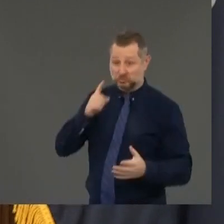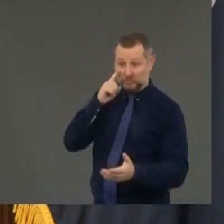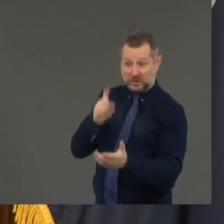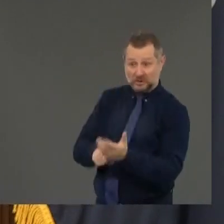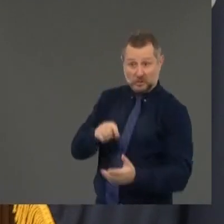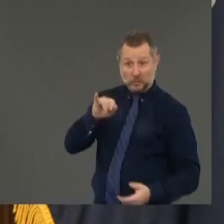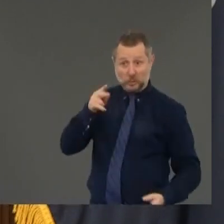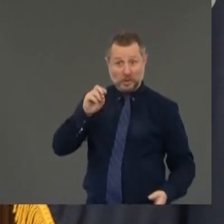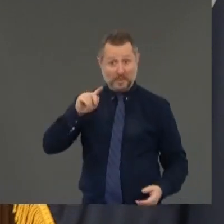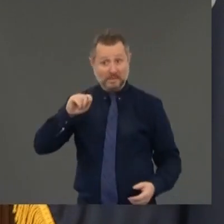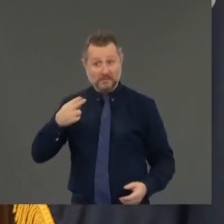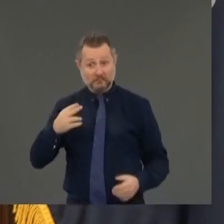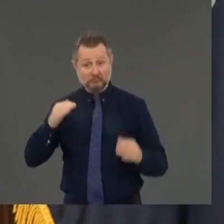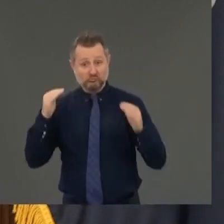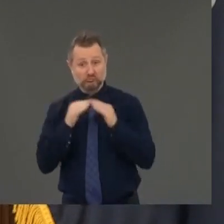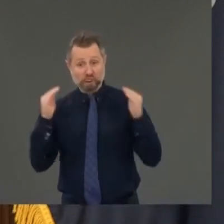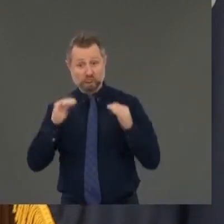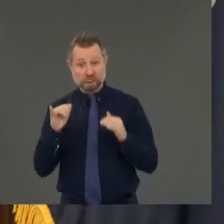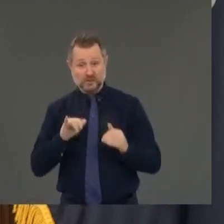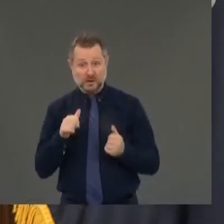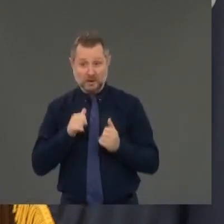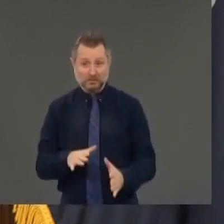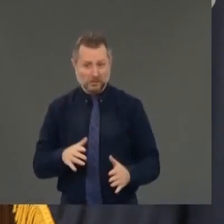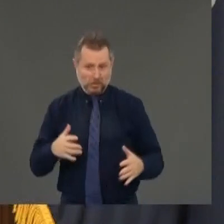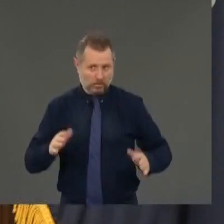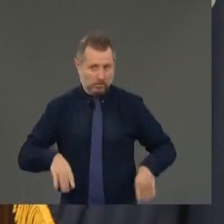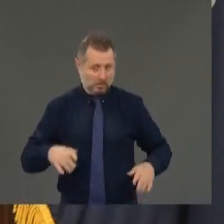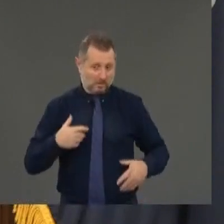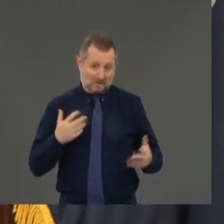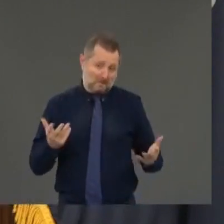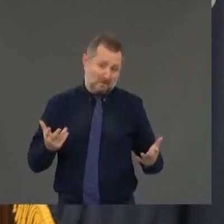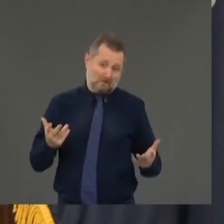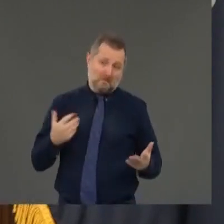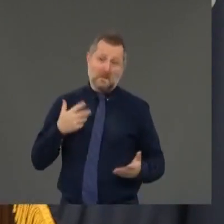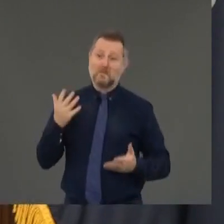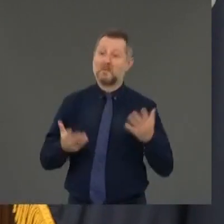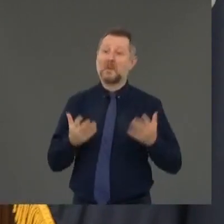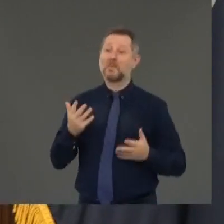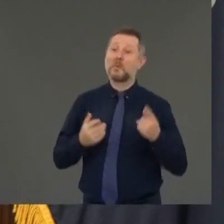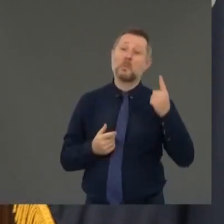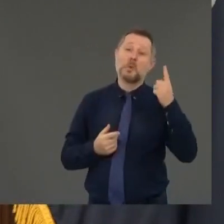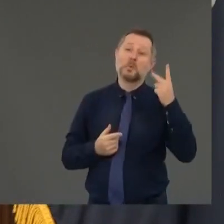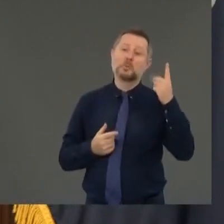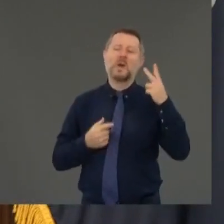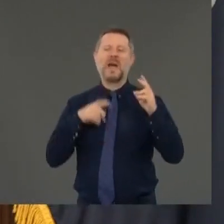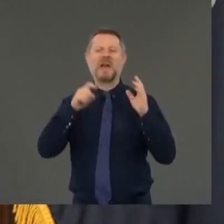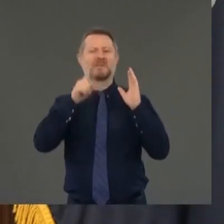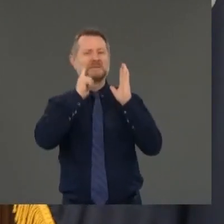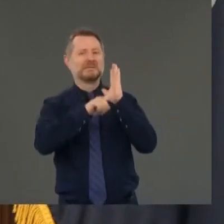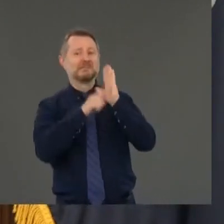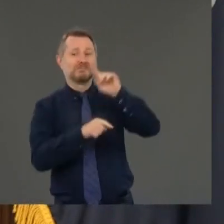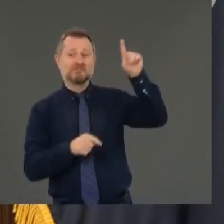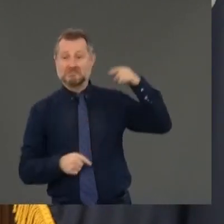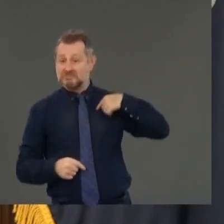I DON'T KNOW ANY OTHER STATE THAT HAS RECOGNIZED THE DATE